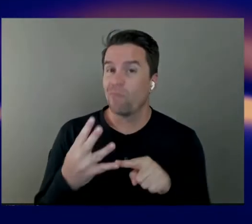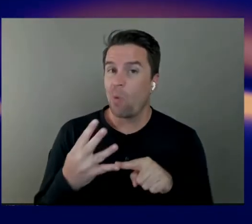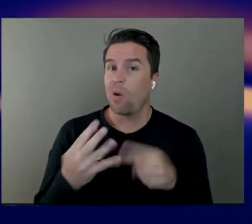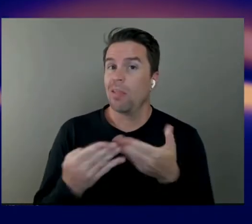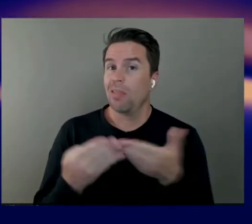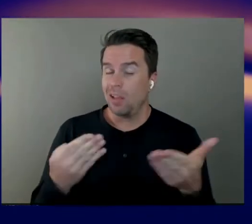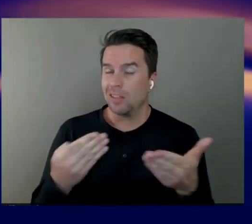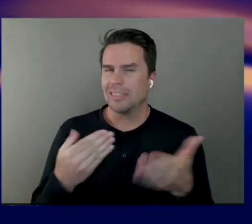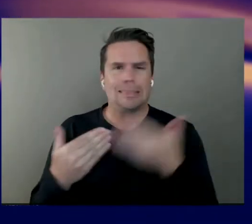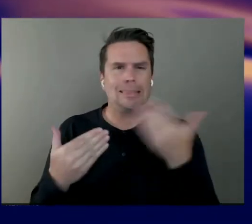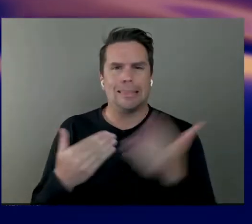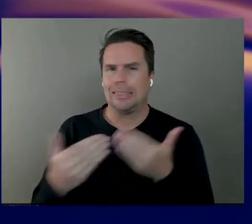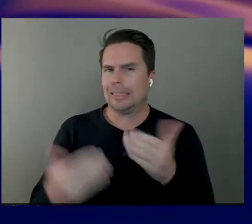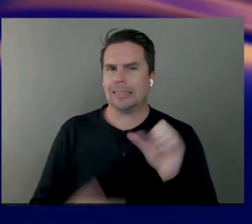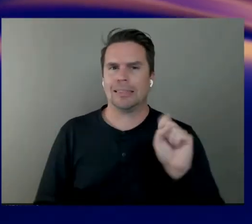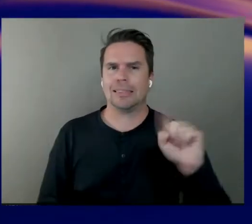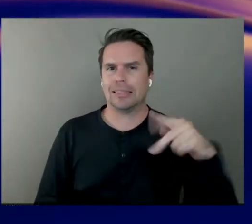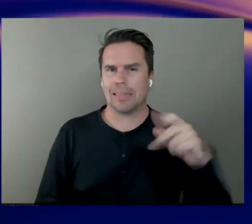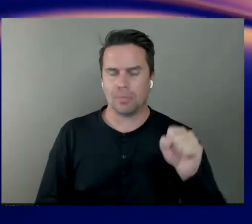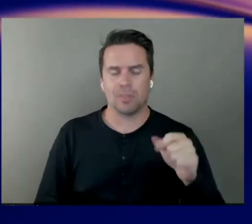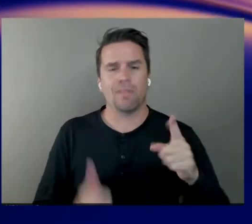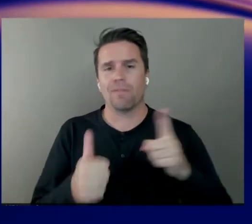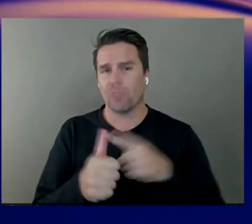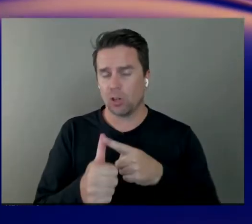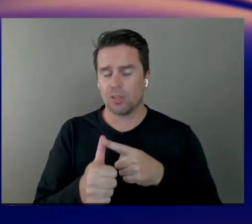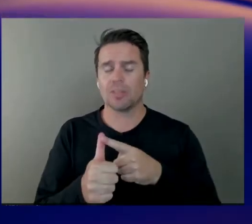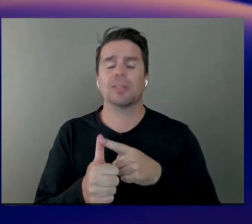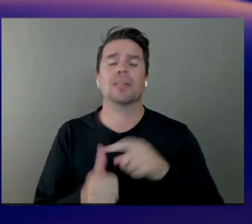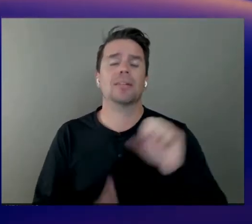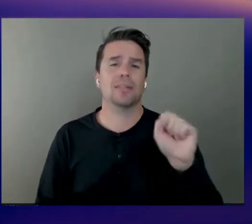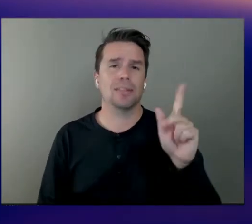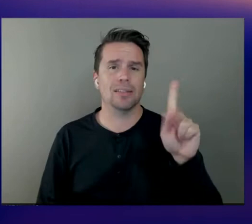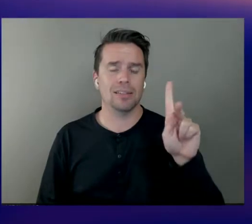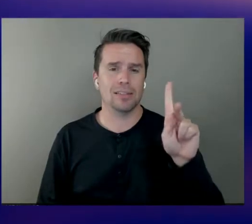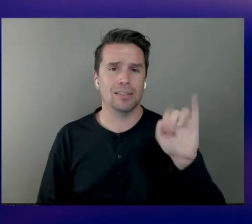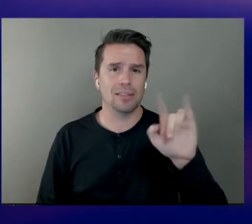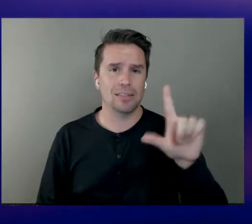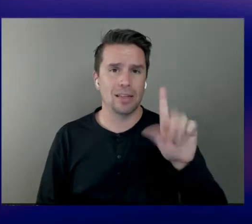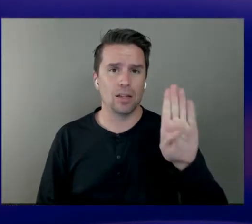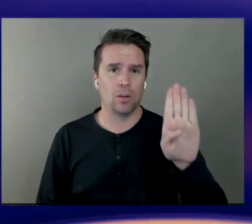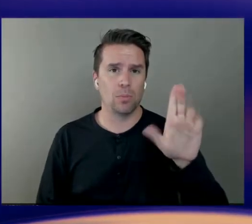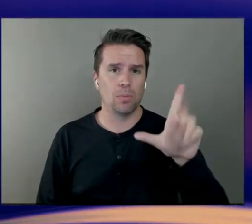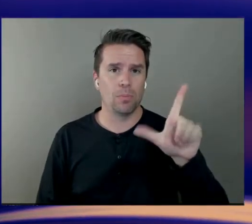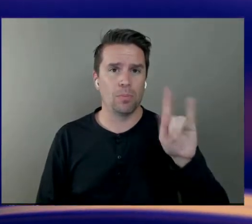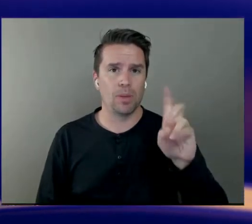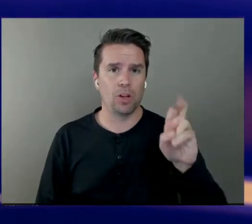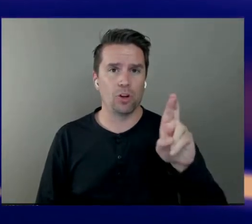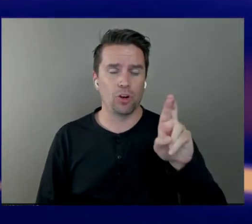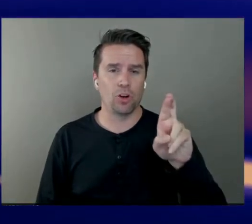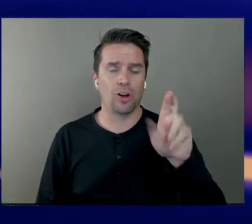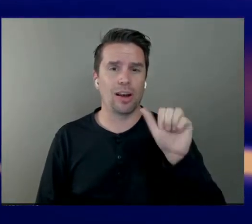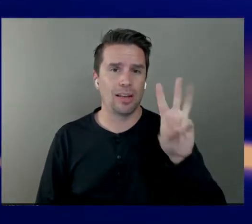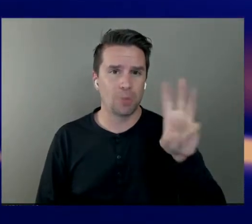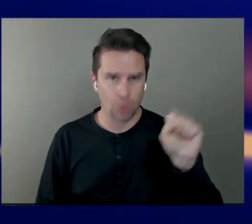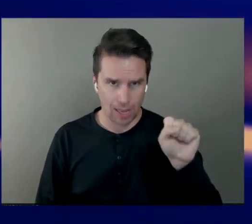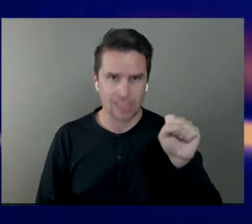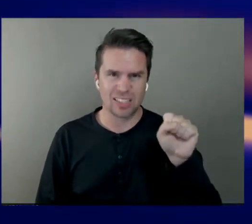First... - [AM] All right. Go to skillbuilder.aws, sign up your free AWS Skill Builder account.